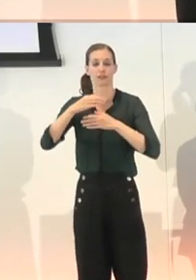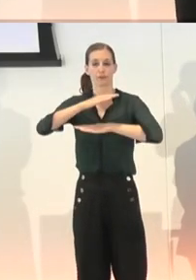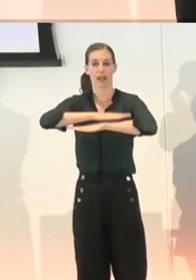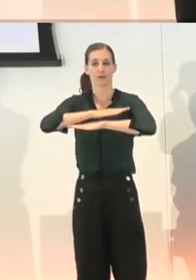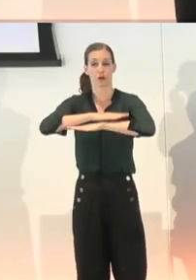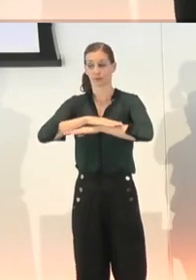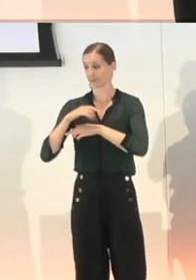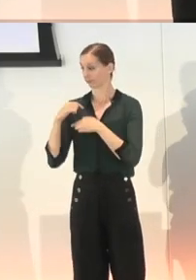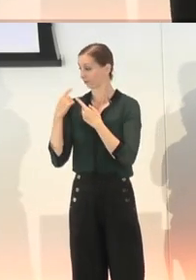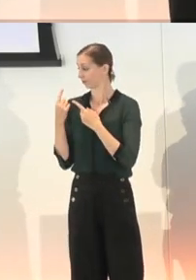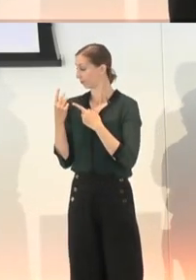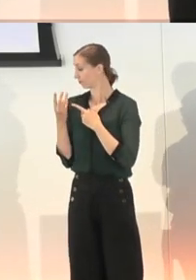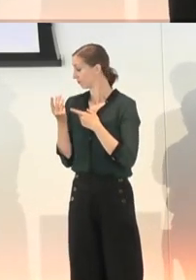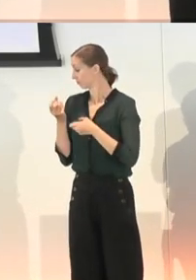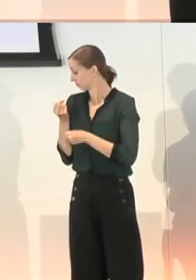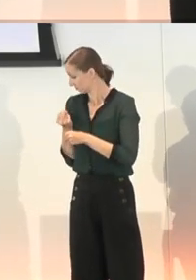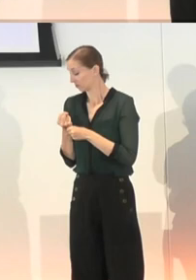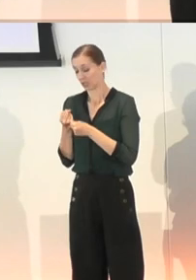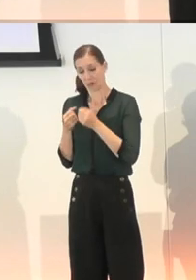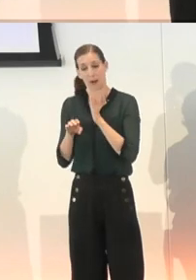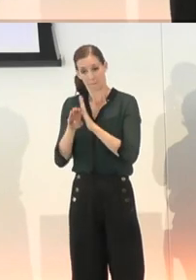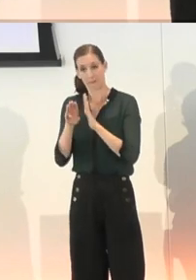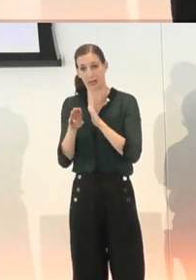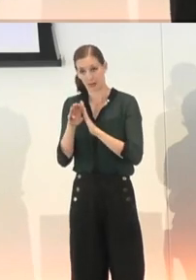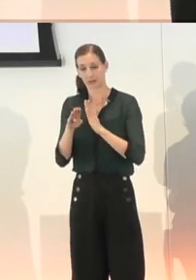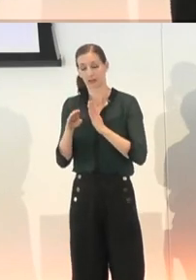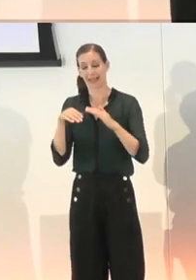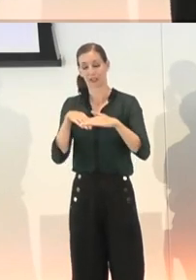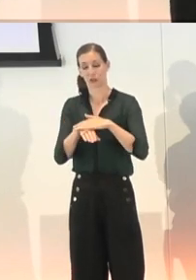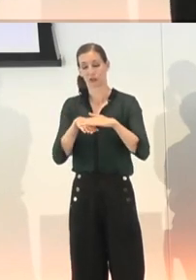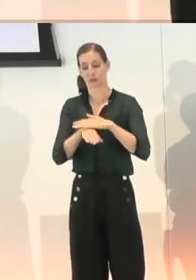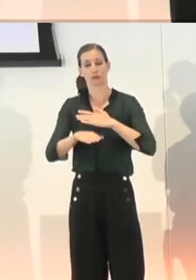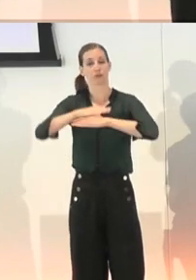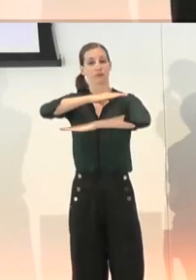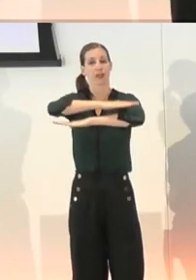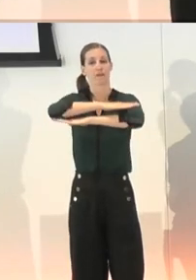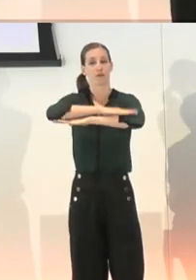inclusive platform for our community that is beautifully accessible but also has a whole